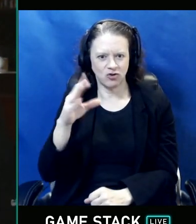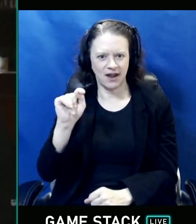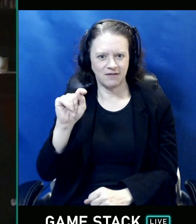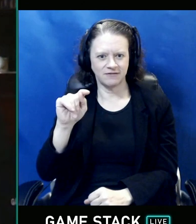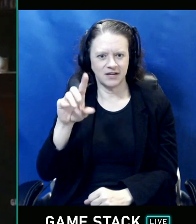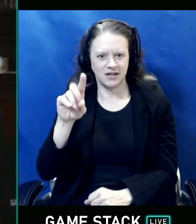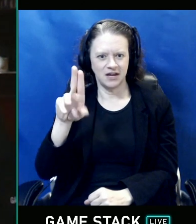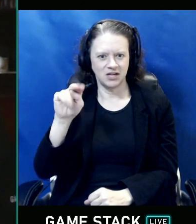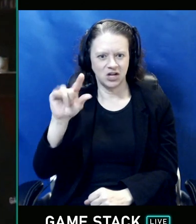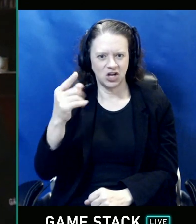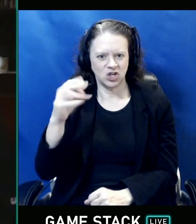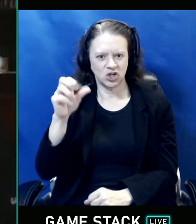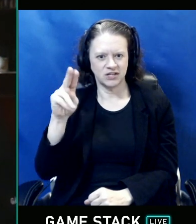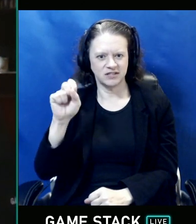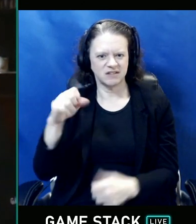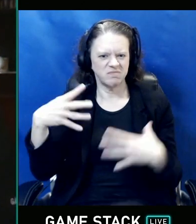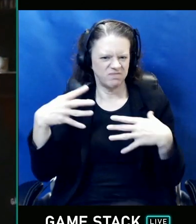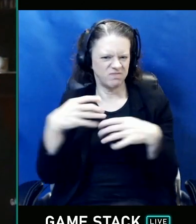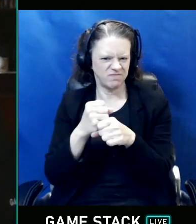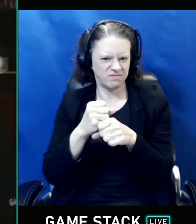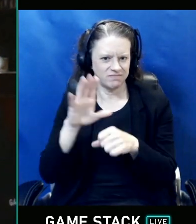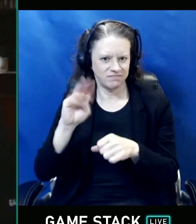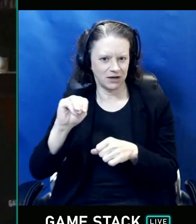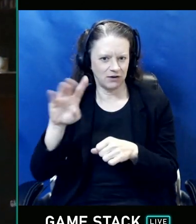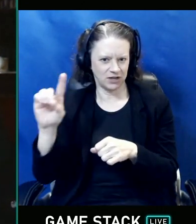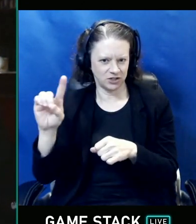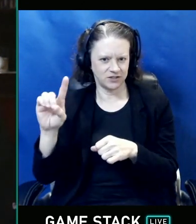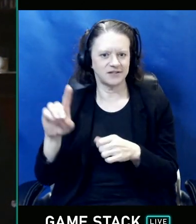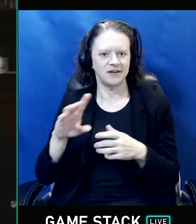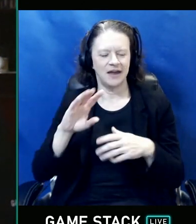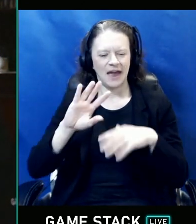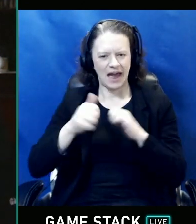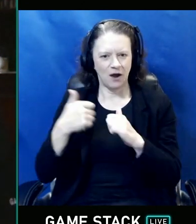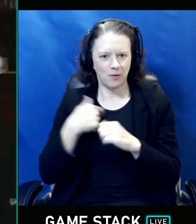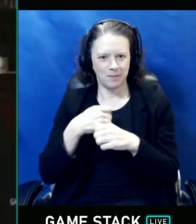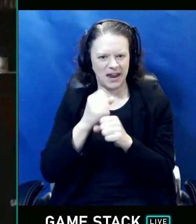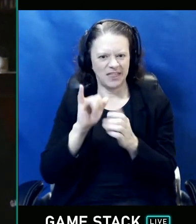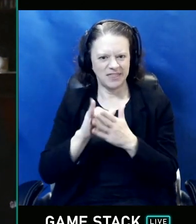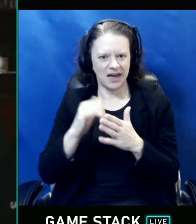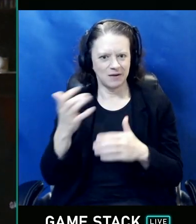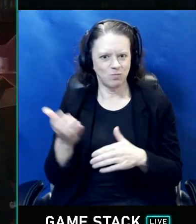David wants to give a little bit of context as to why we would do so in the first place.